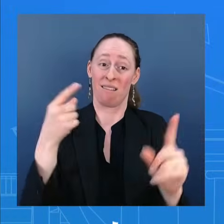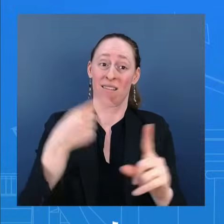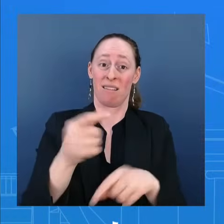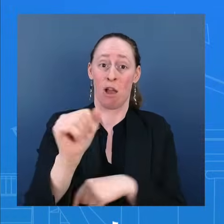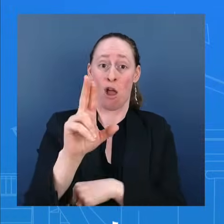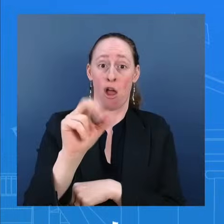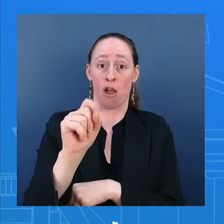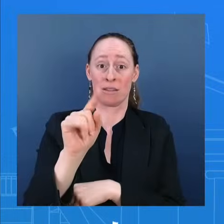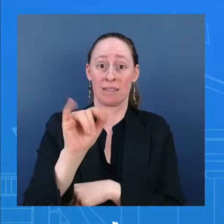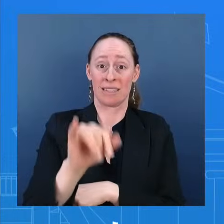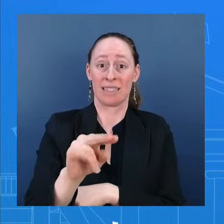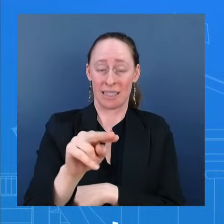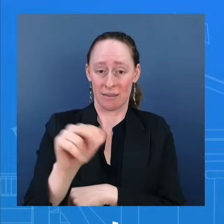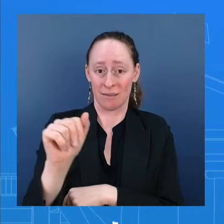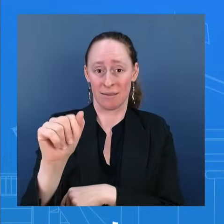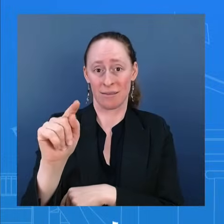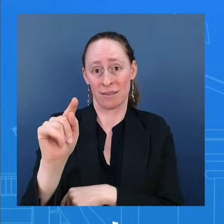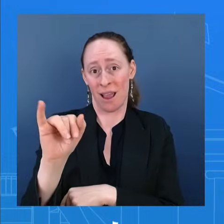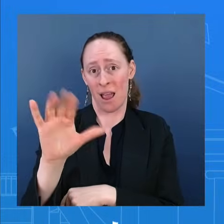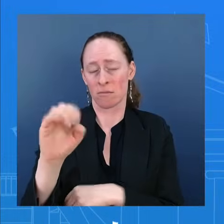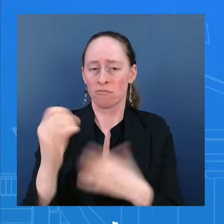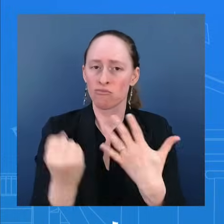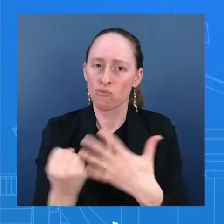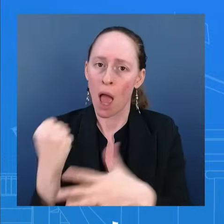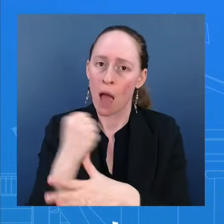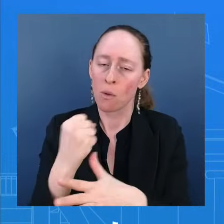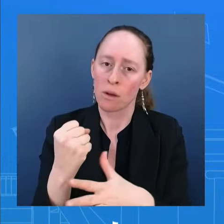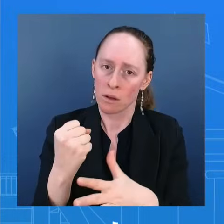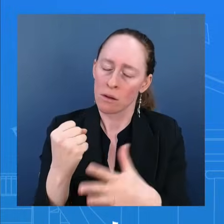And there is no indication that he is not alive,